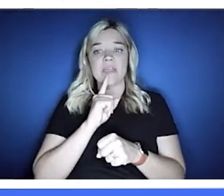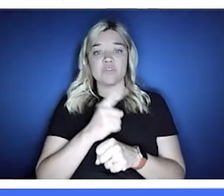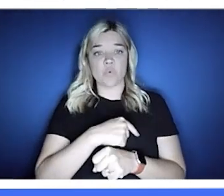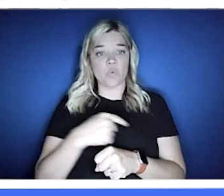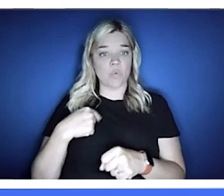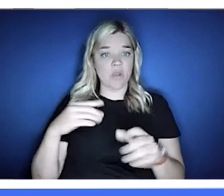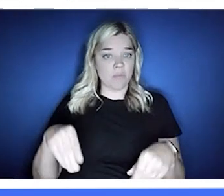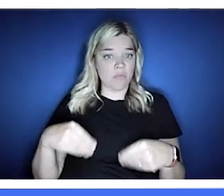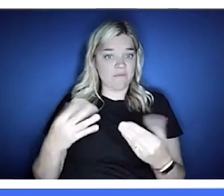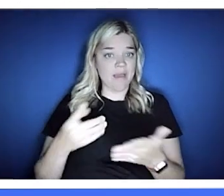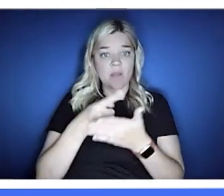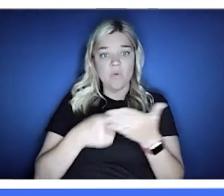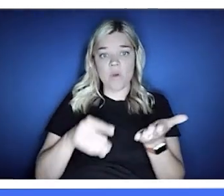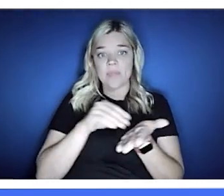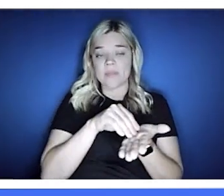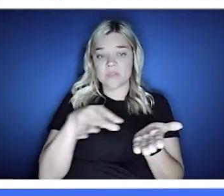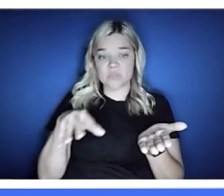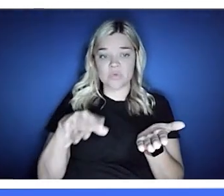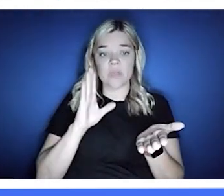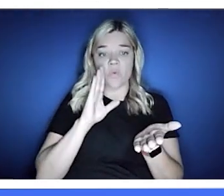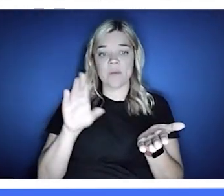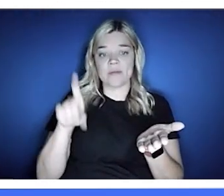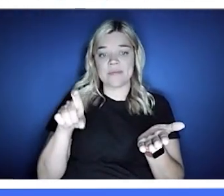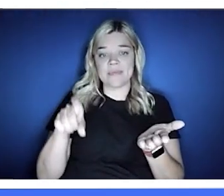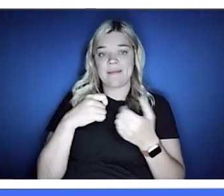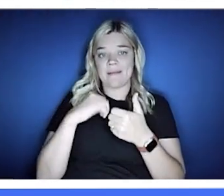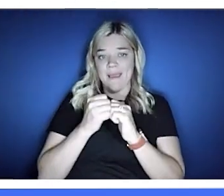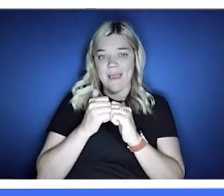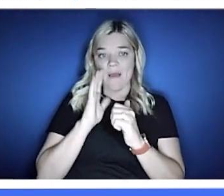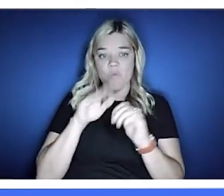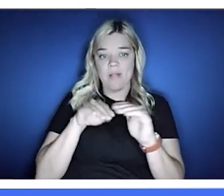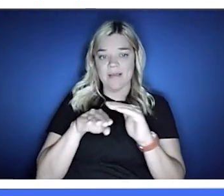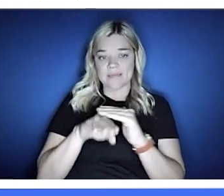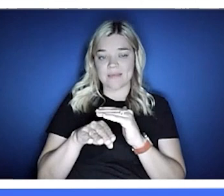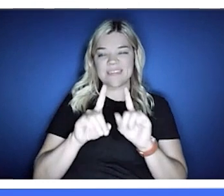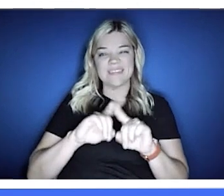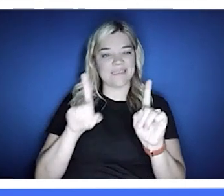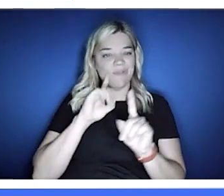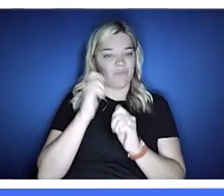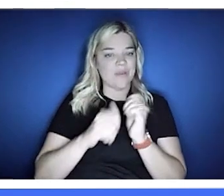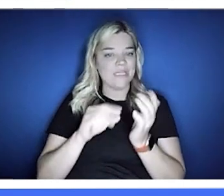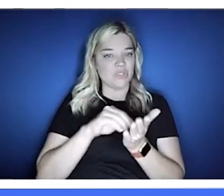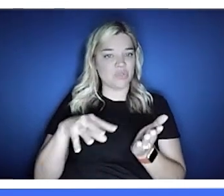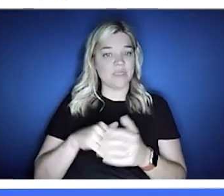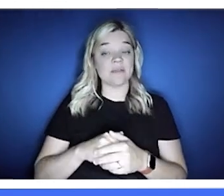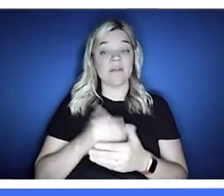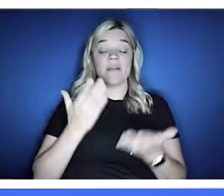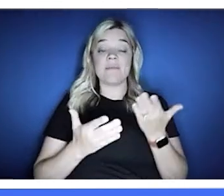what the student is going to need and how they're going to access it because it's different for every student. A student might need a large print copy